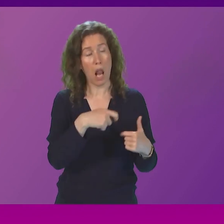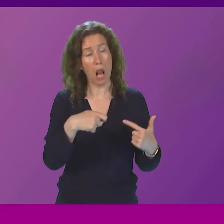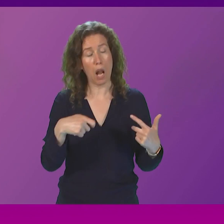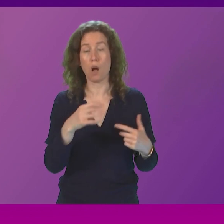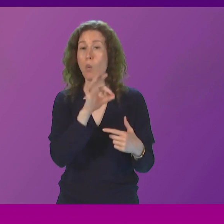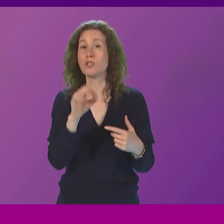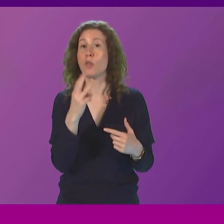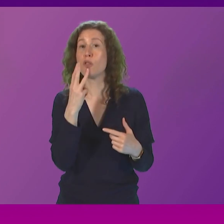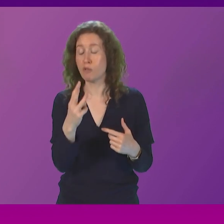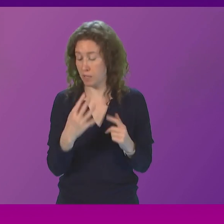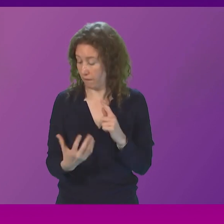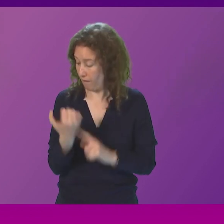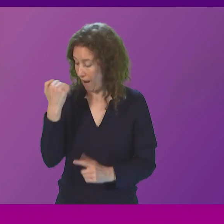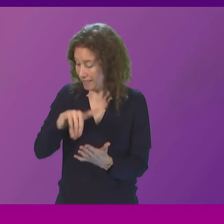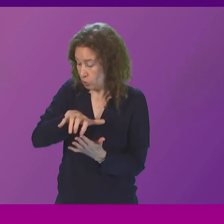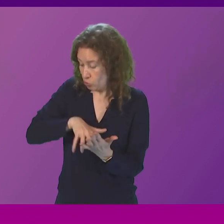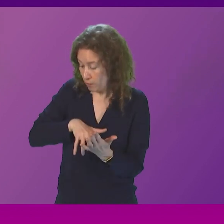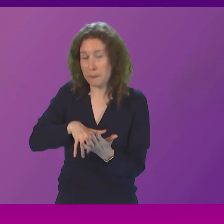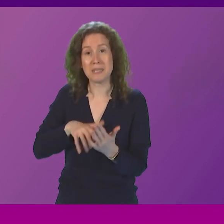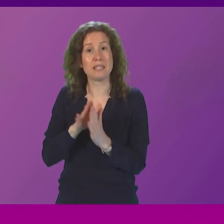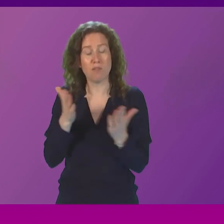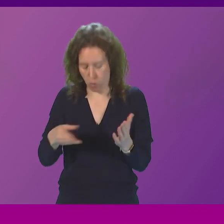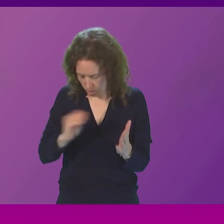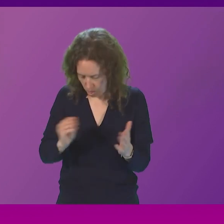to find his pre-prepared script on the issue in his folder.